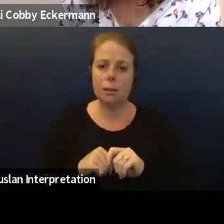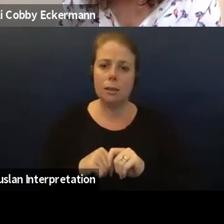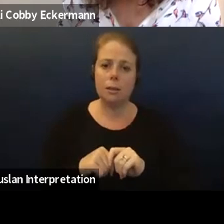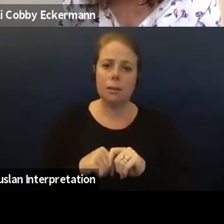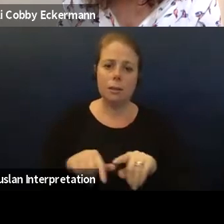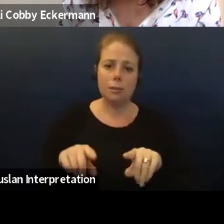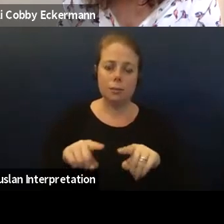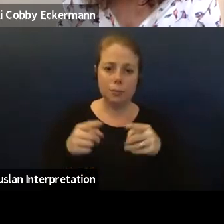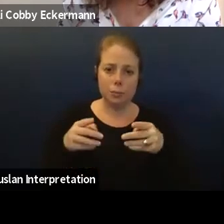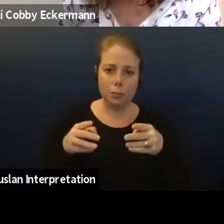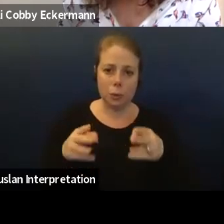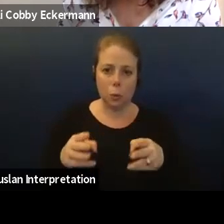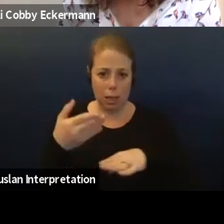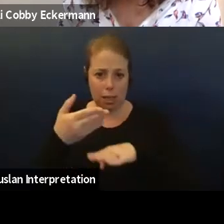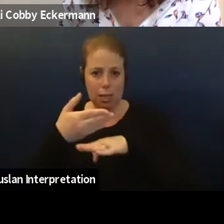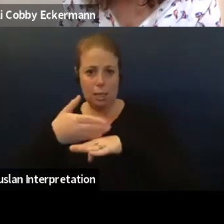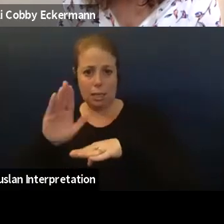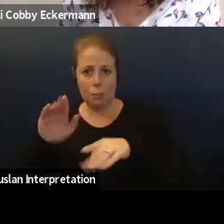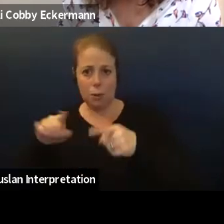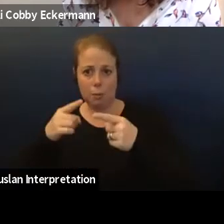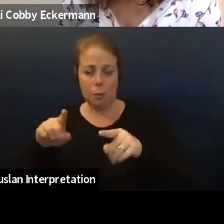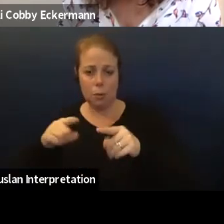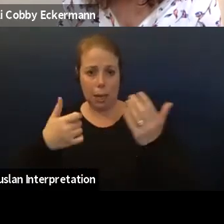band tours and the way they earn their money is so fundamentally different from the way